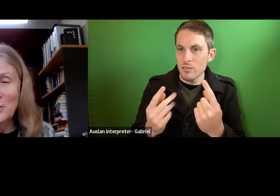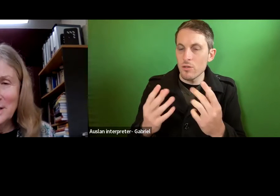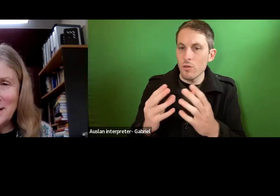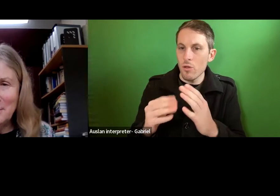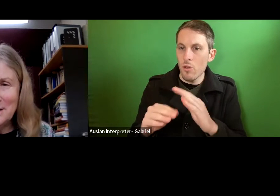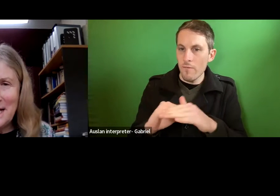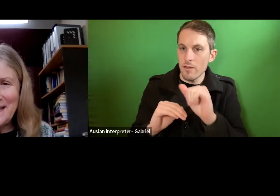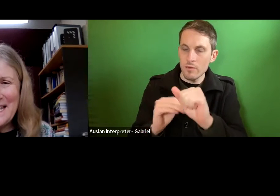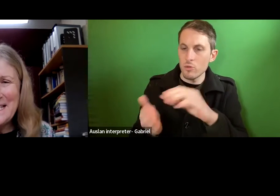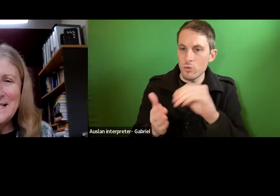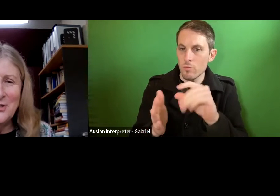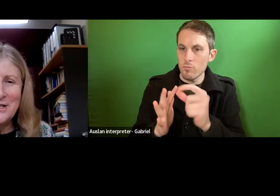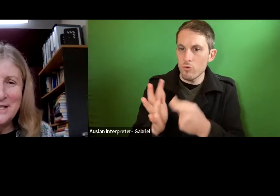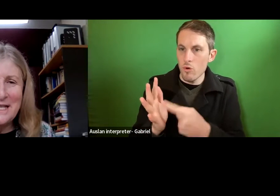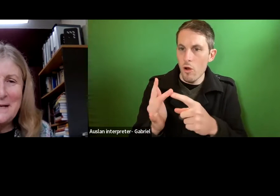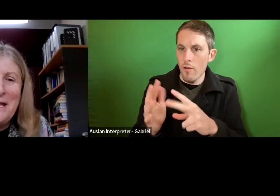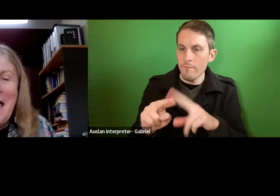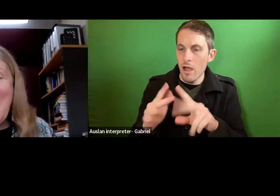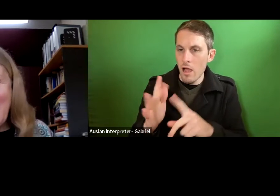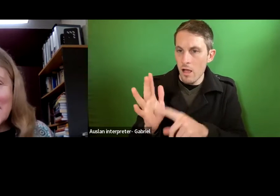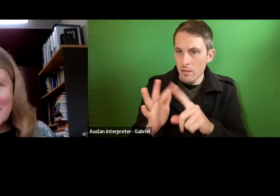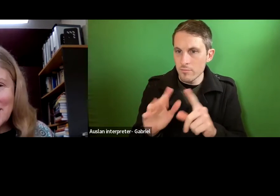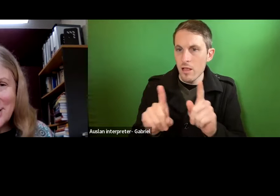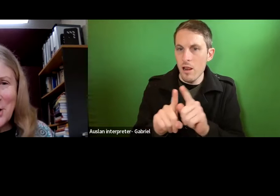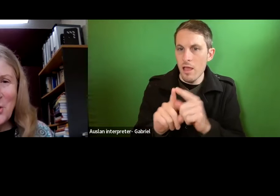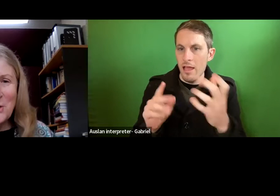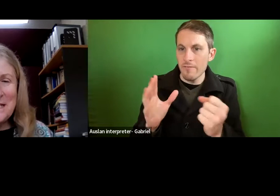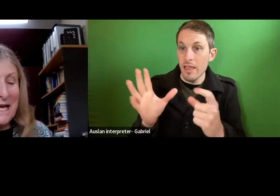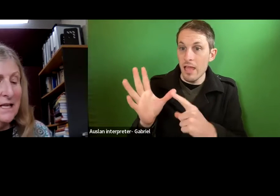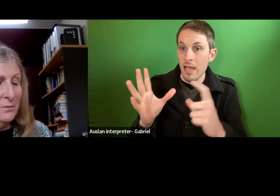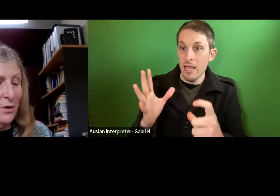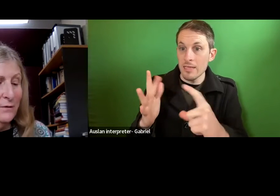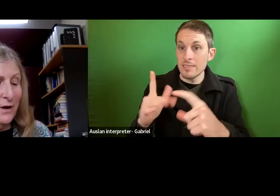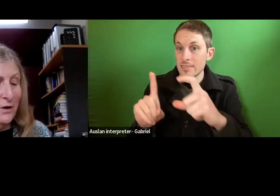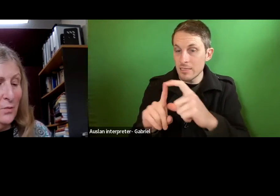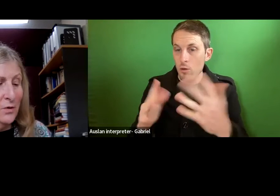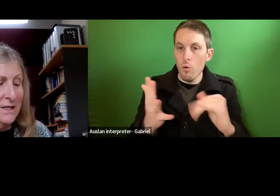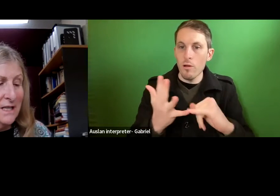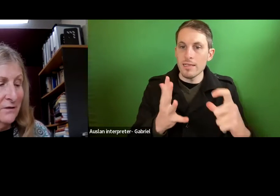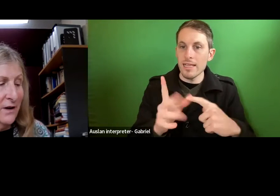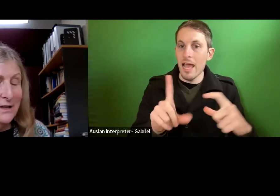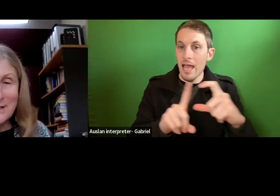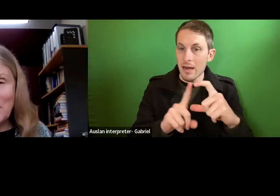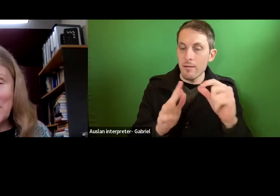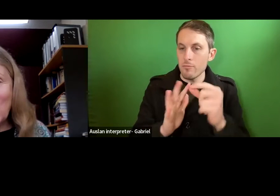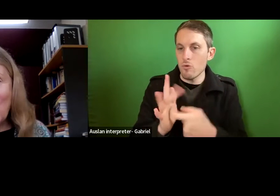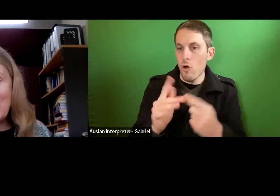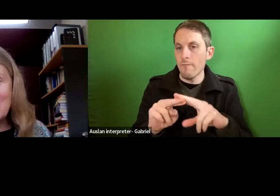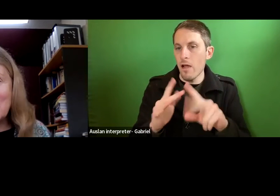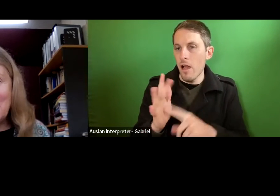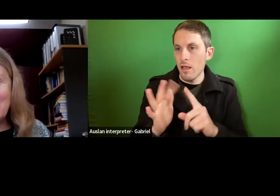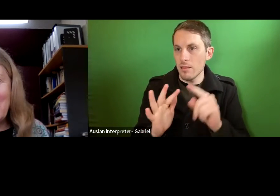were examined and things such as the ACID or SCAD profile were identified as being one method of